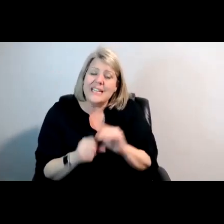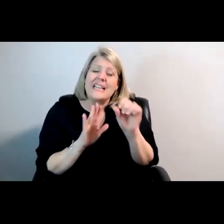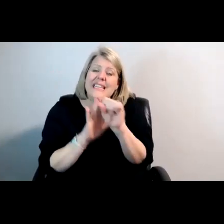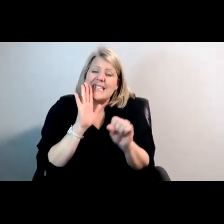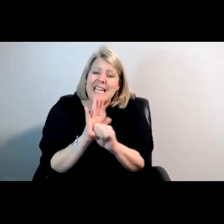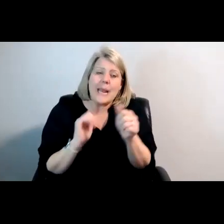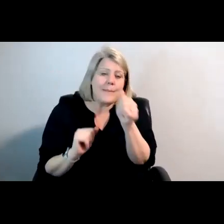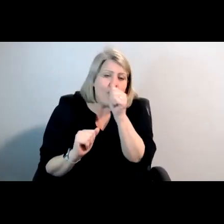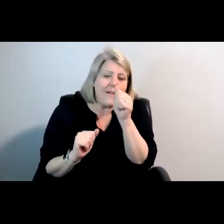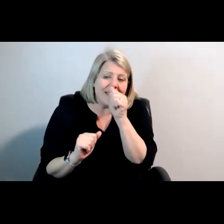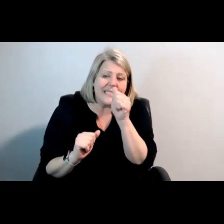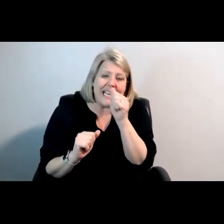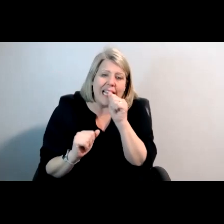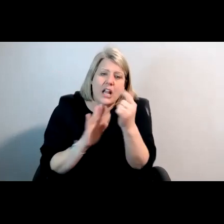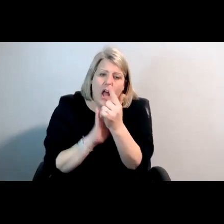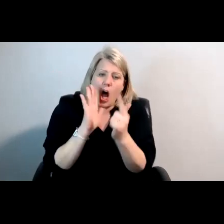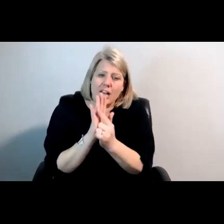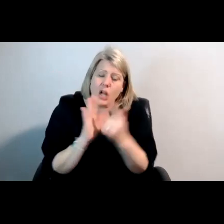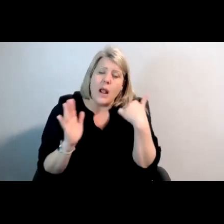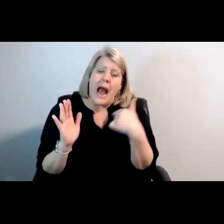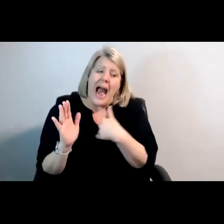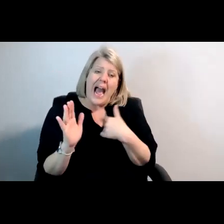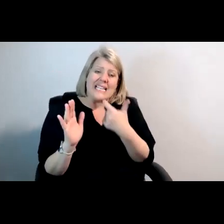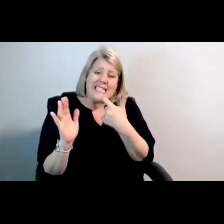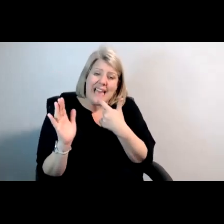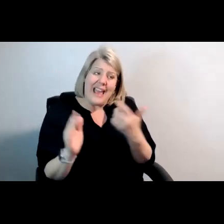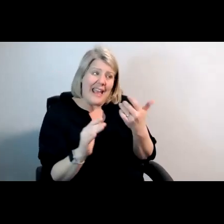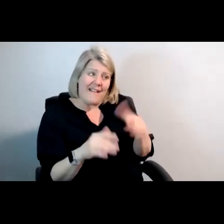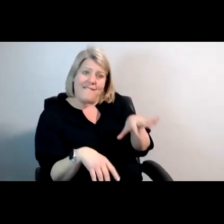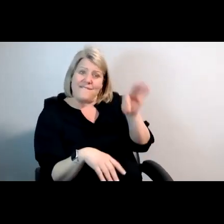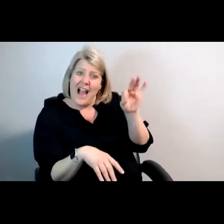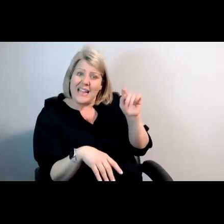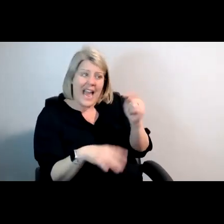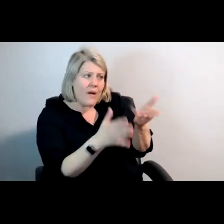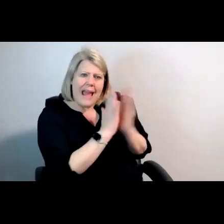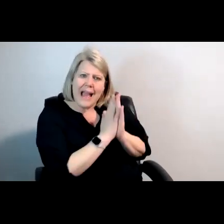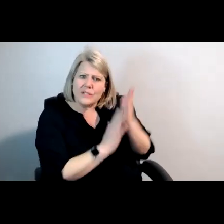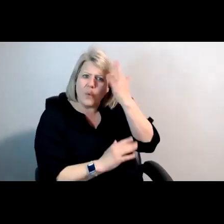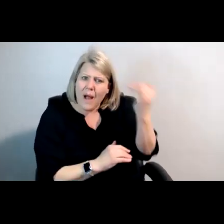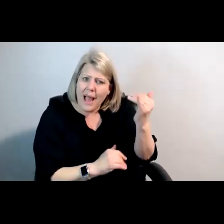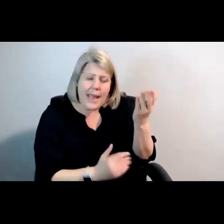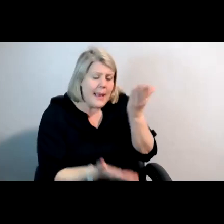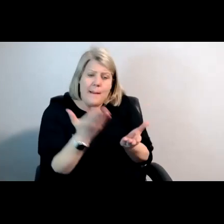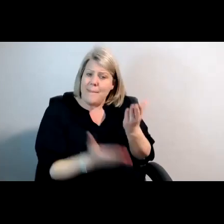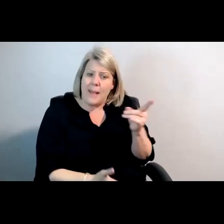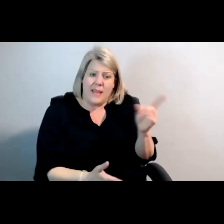is find out why. If it's because the provider is just assuming a person can't make decisions with support,